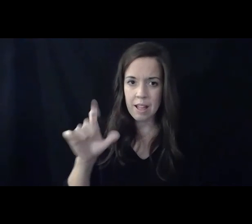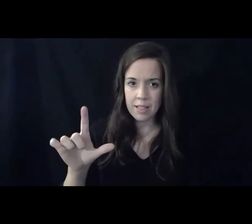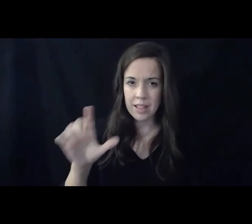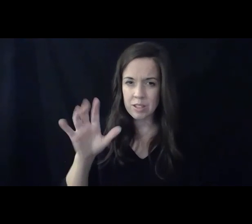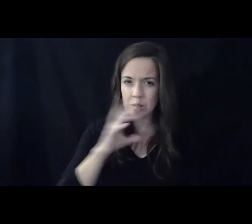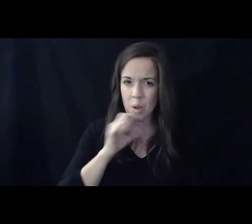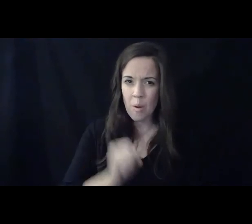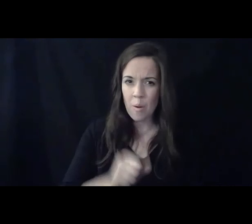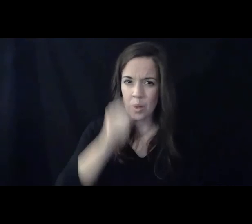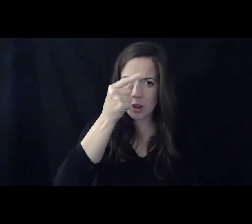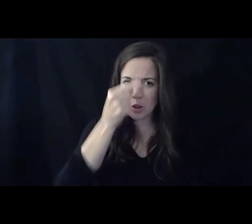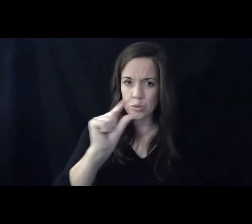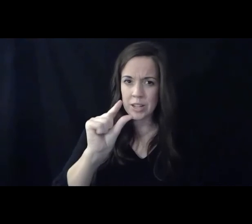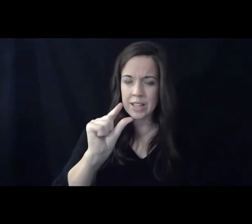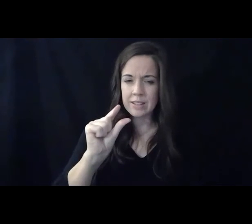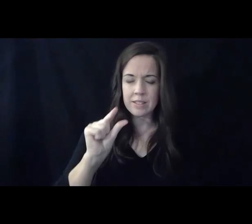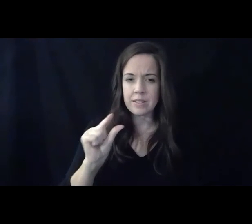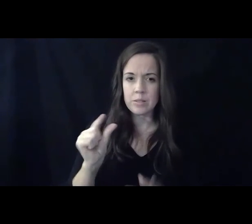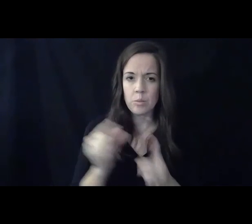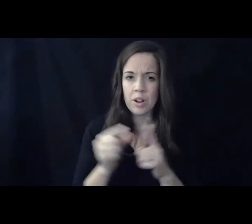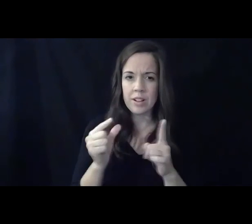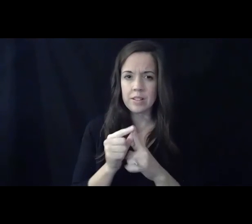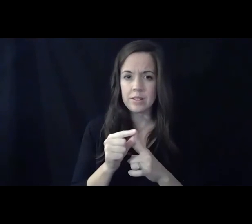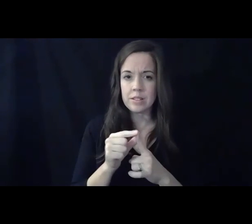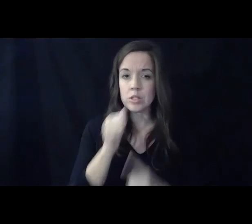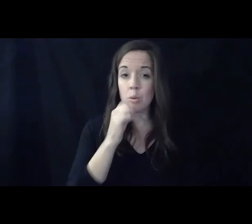the issue of blood, if you went to Sunday school, from the Bible.